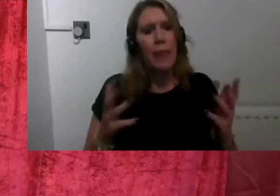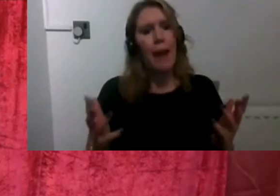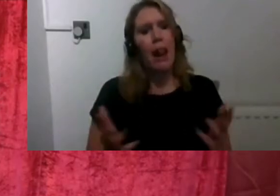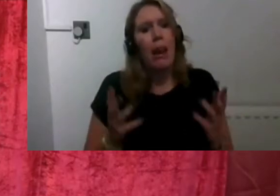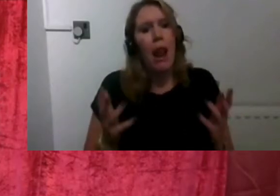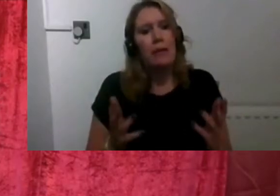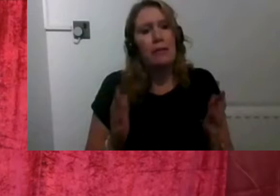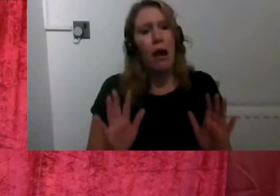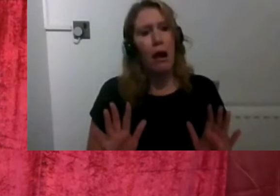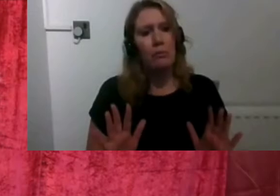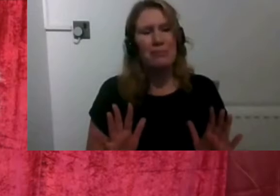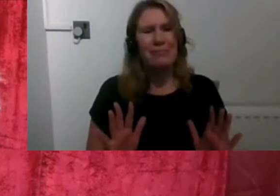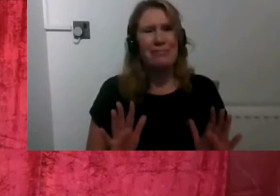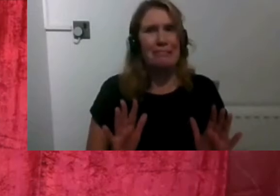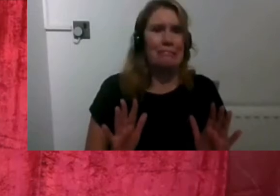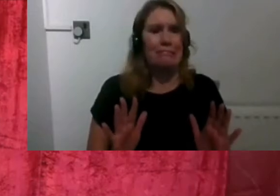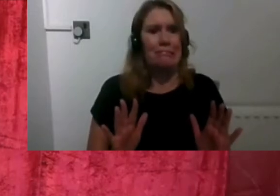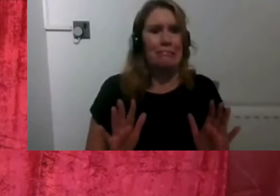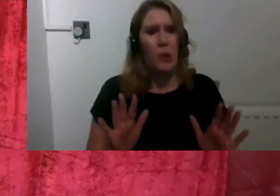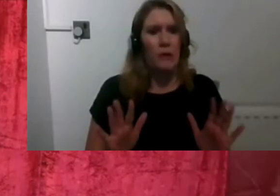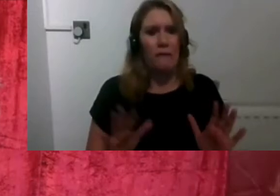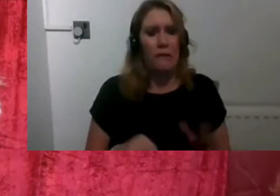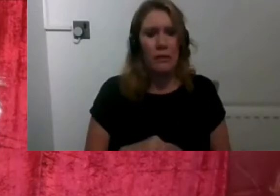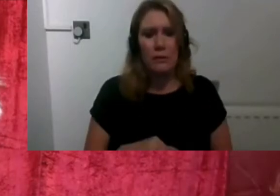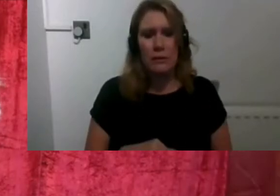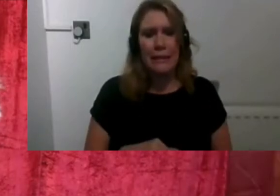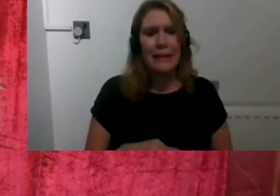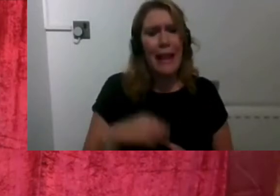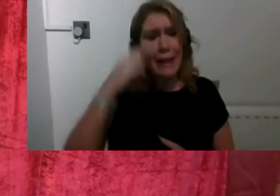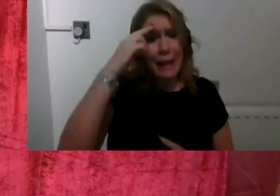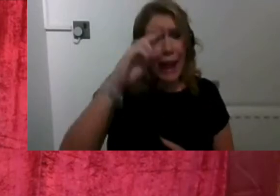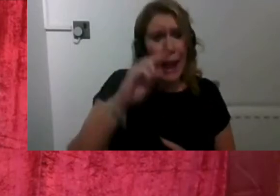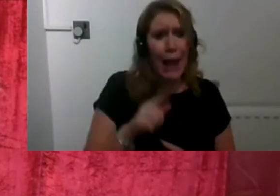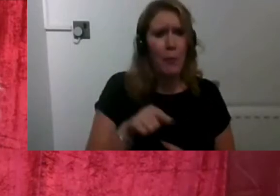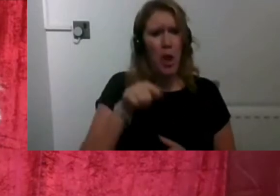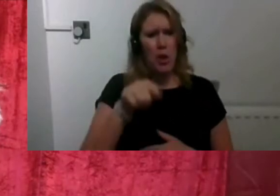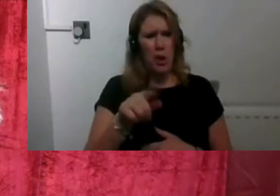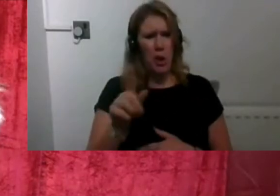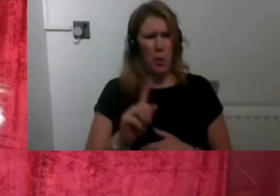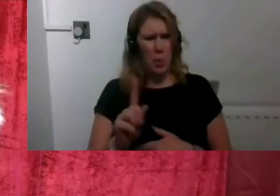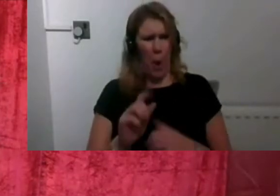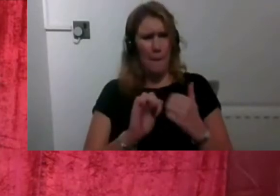bit lighter actually, sort of, and this is called You What Mate?